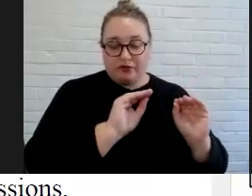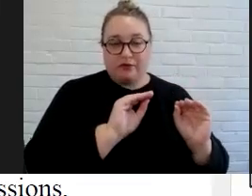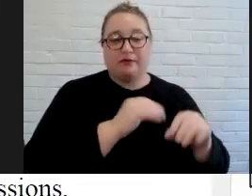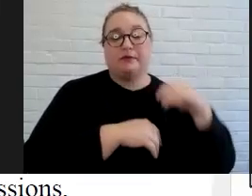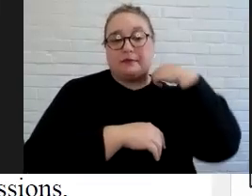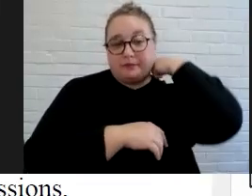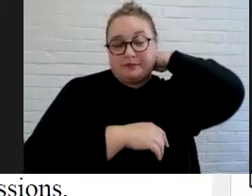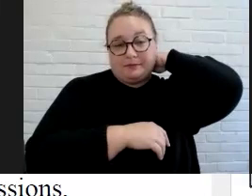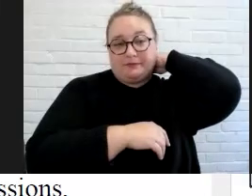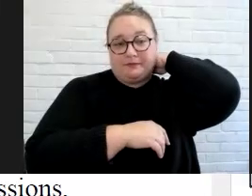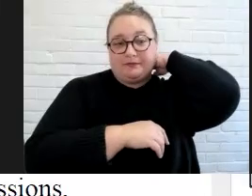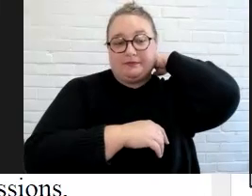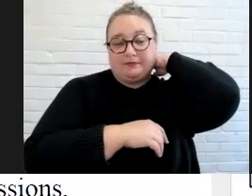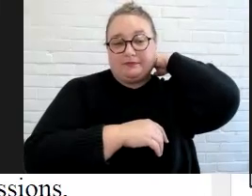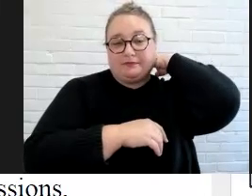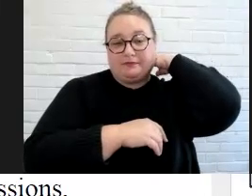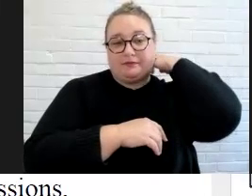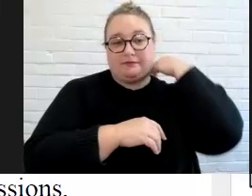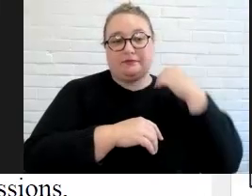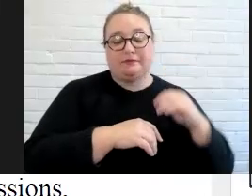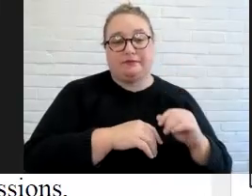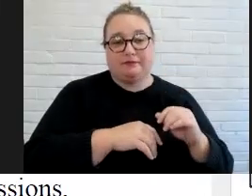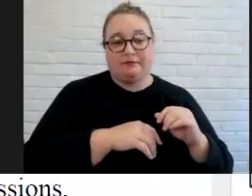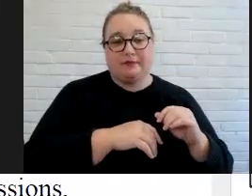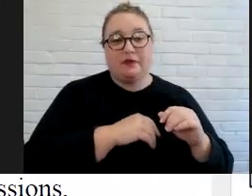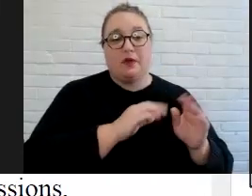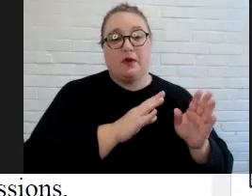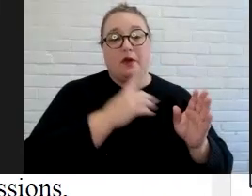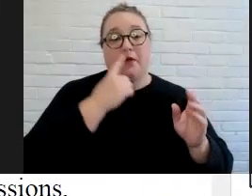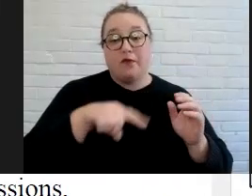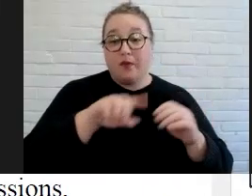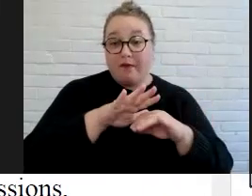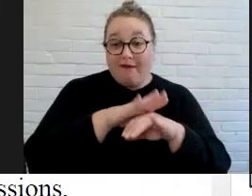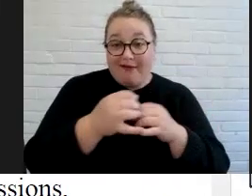you know, the way that you would do that in an online class is you would have,